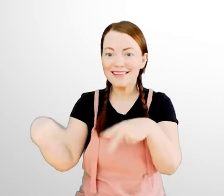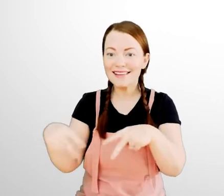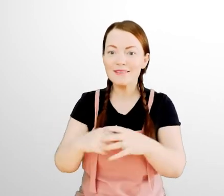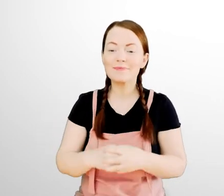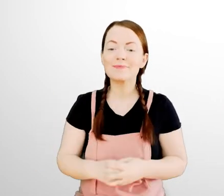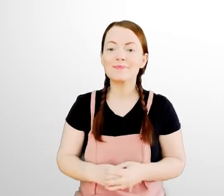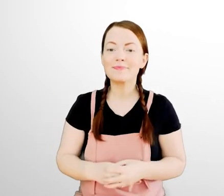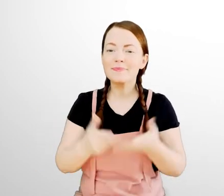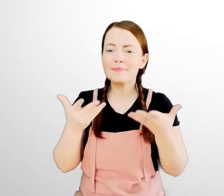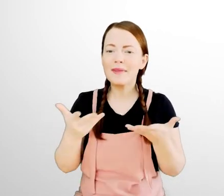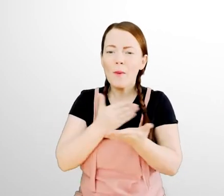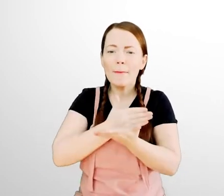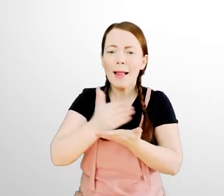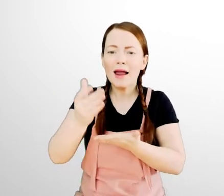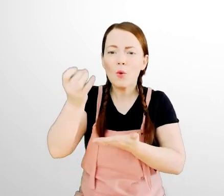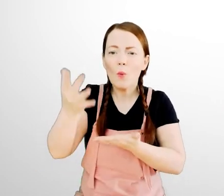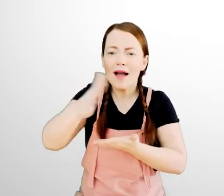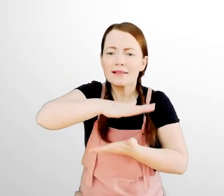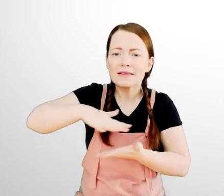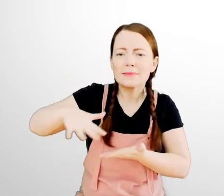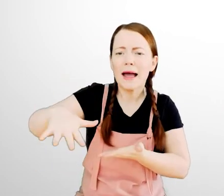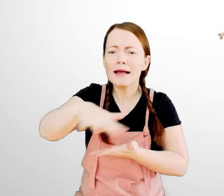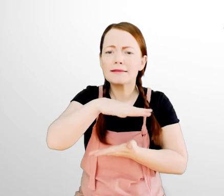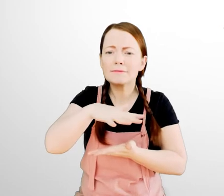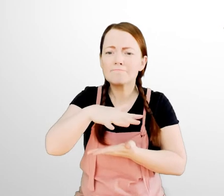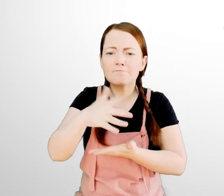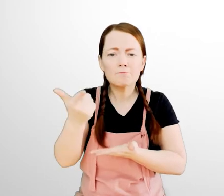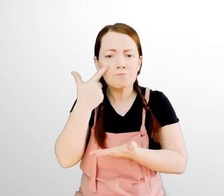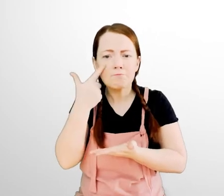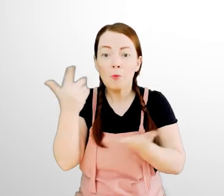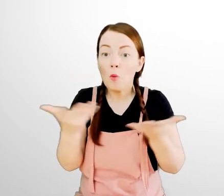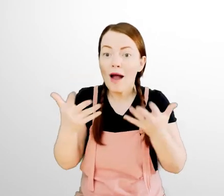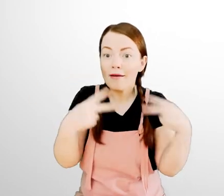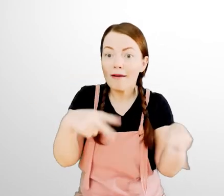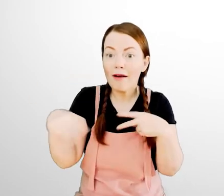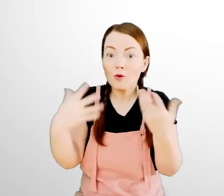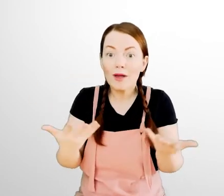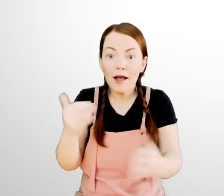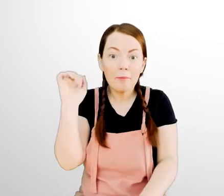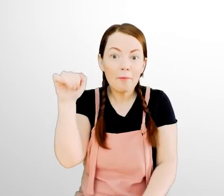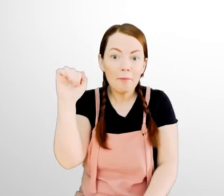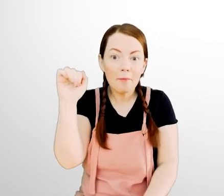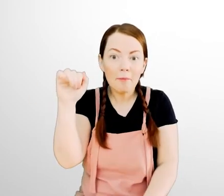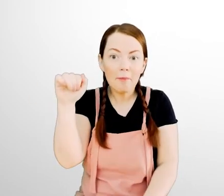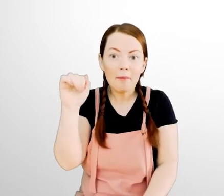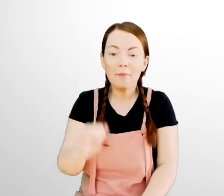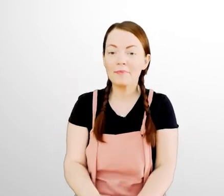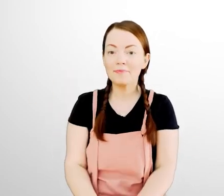We're in a plain white space at the moment, should we find out where we are dancing today? Get ready to knock... [KNOCKING]